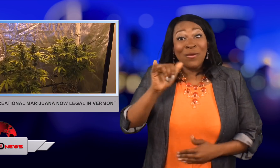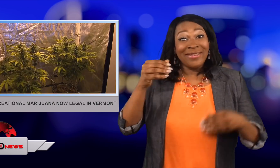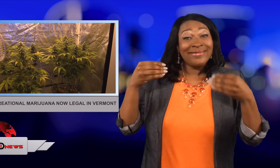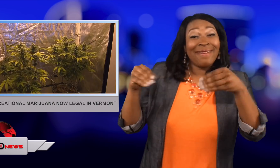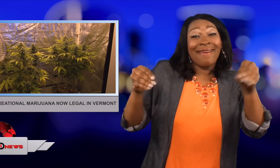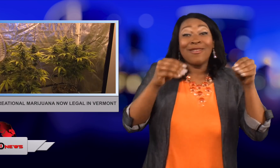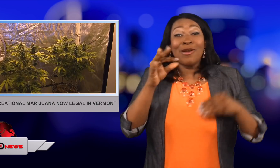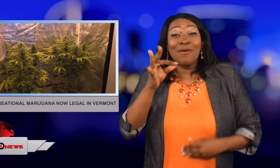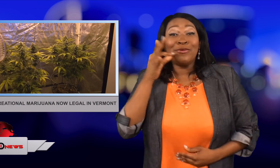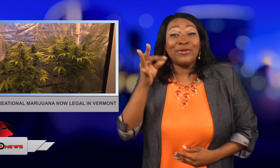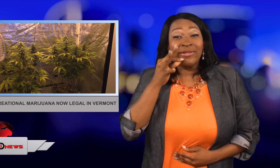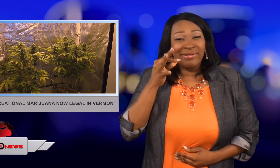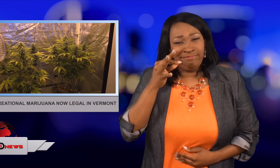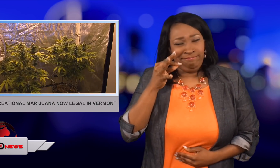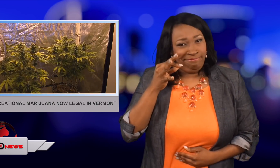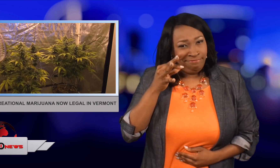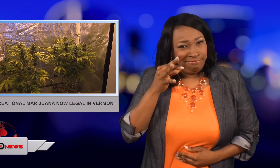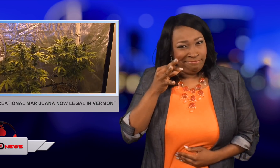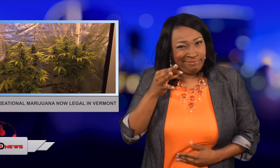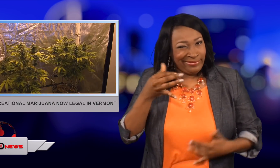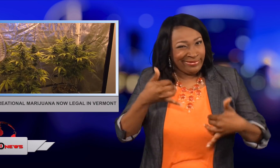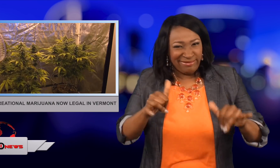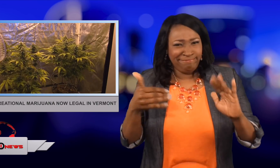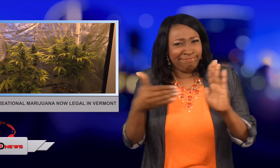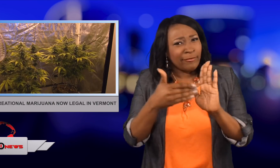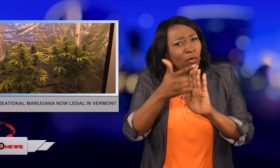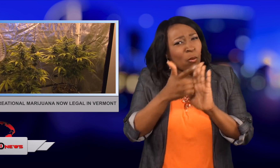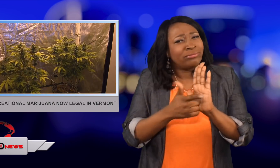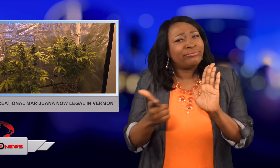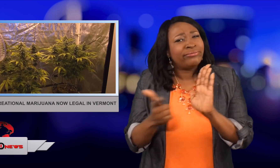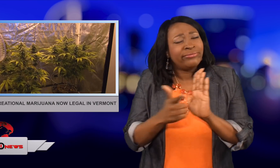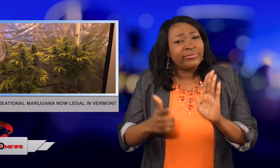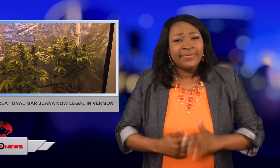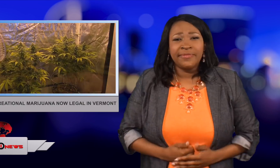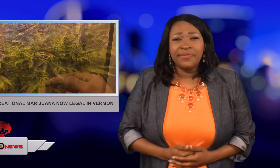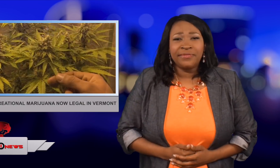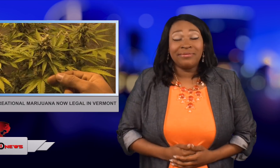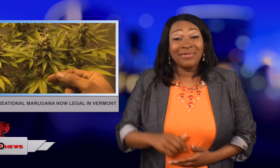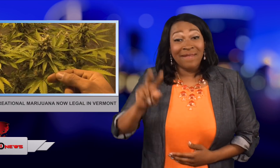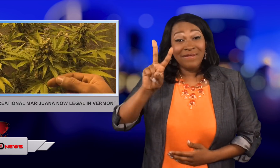And it's still illegal to sell it.